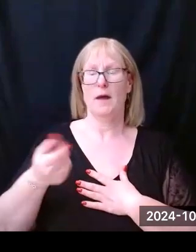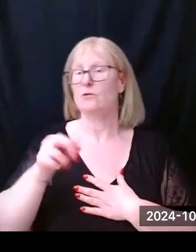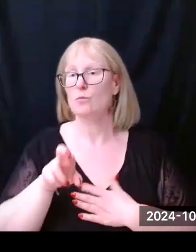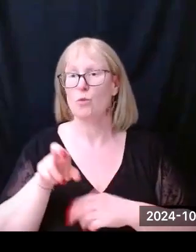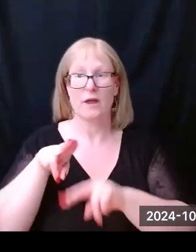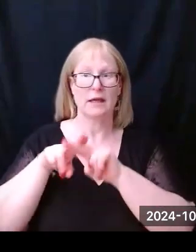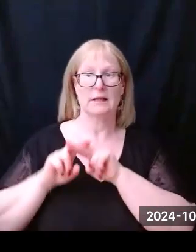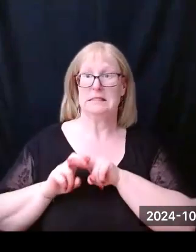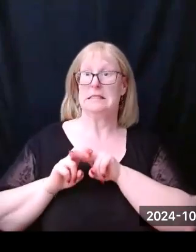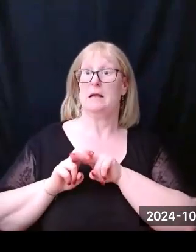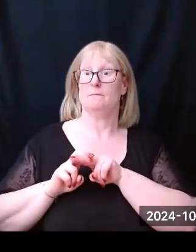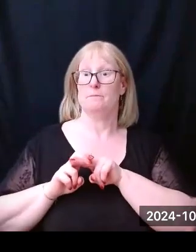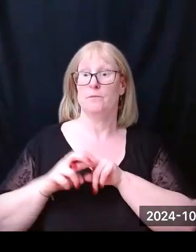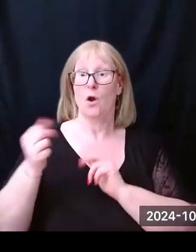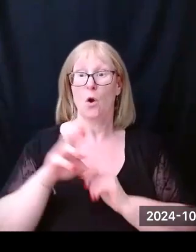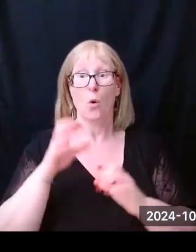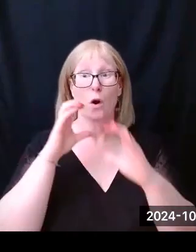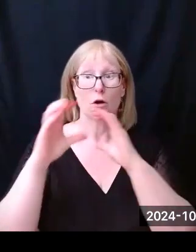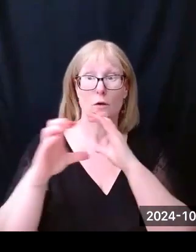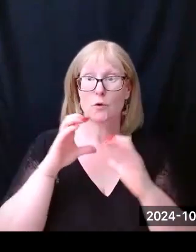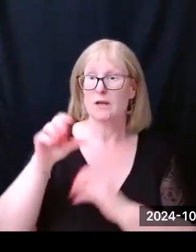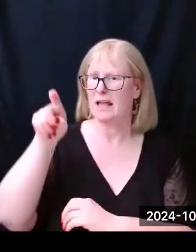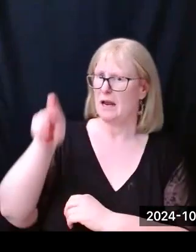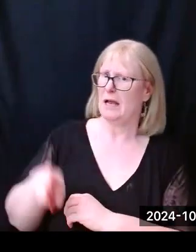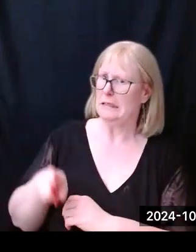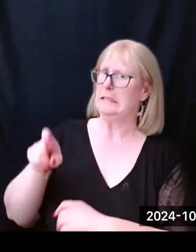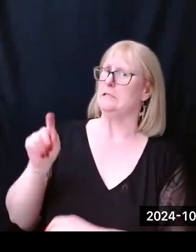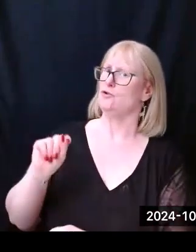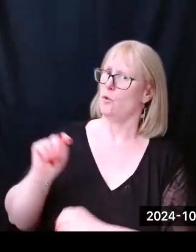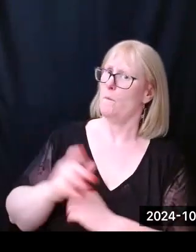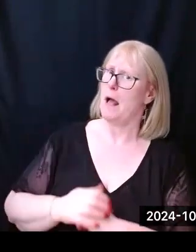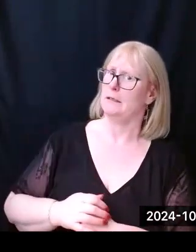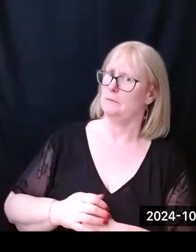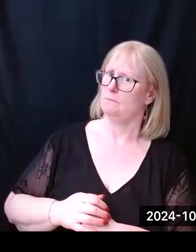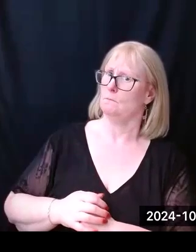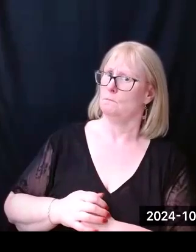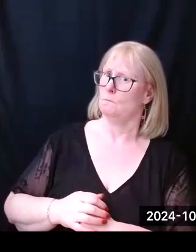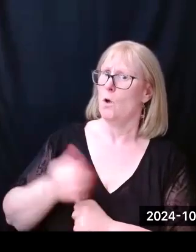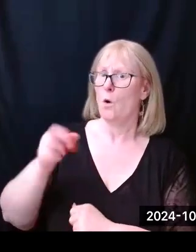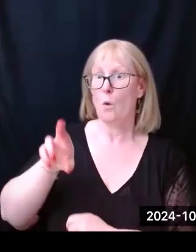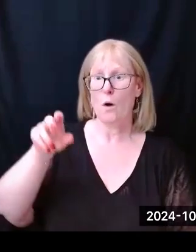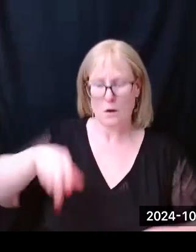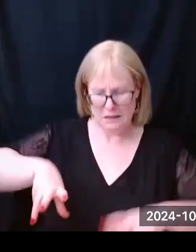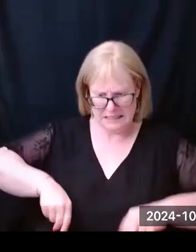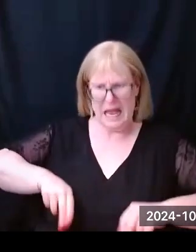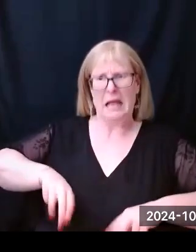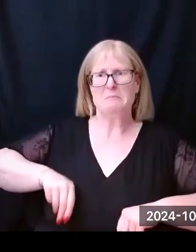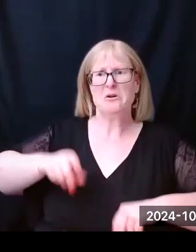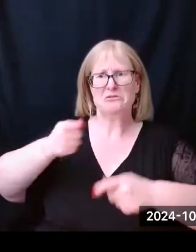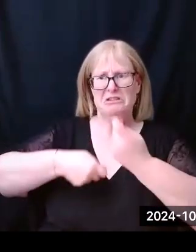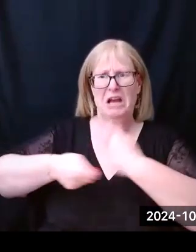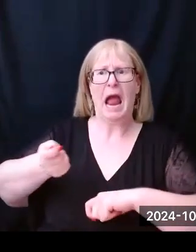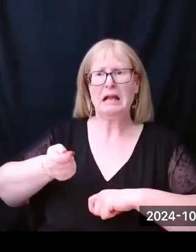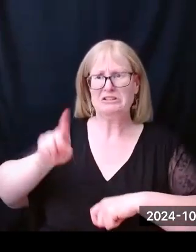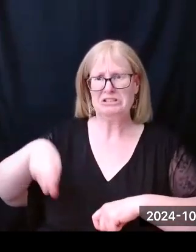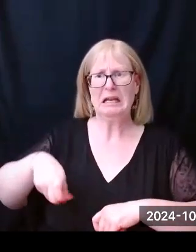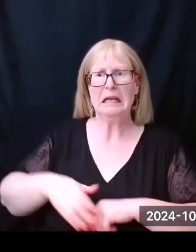maybe communicate that they need to go or go, you know what, I need to be changed. When we start seeing all of those signs, then we can